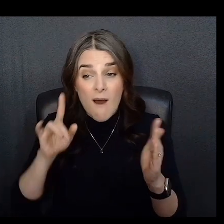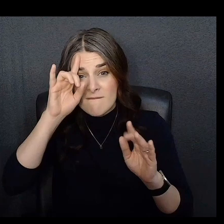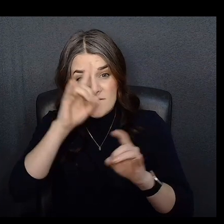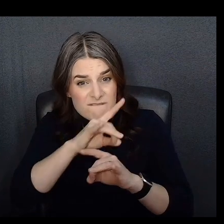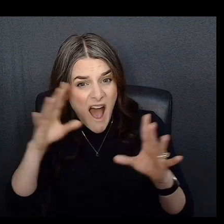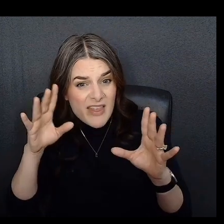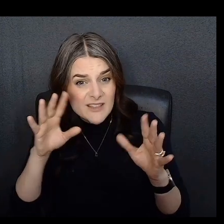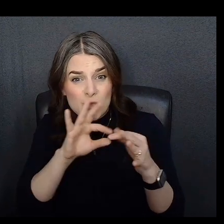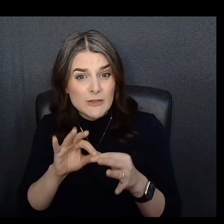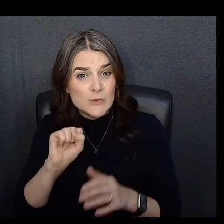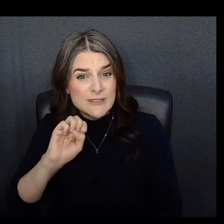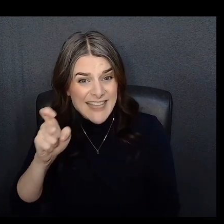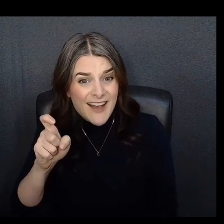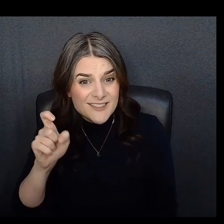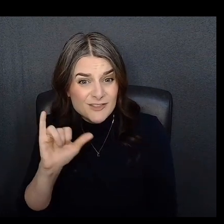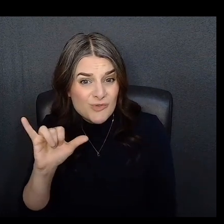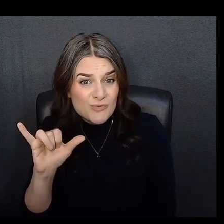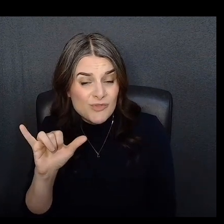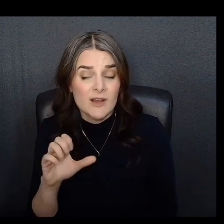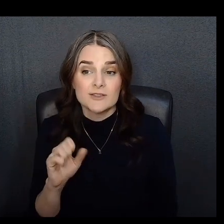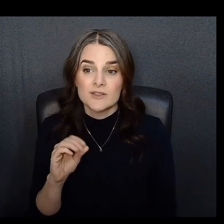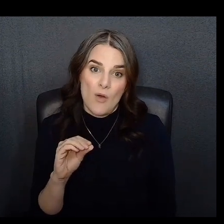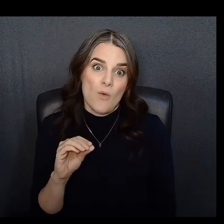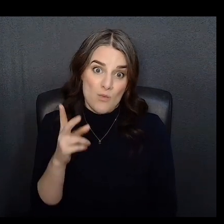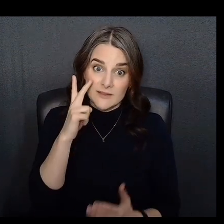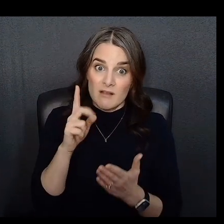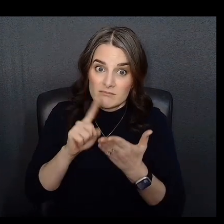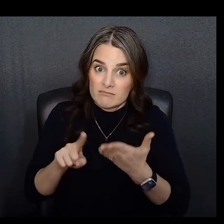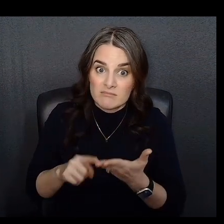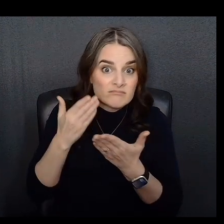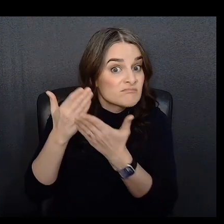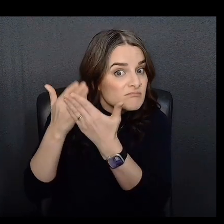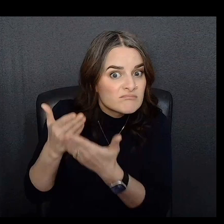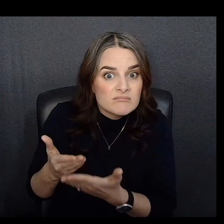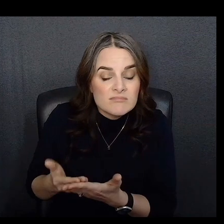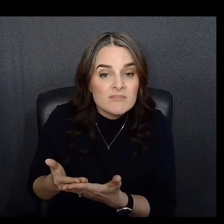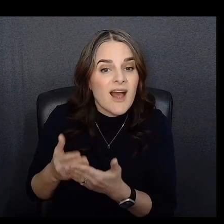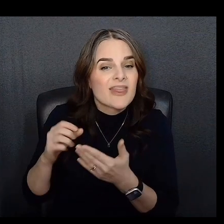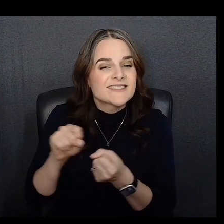do see that in the statistics. So these stats are quite outdated,